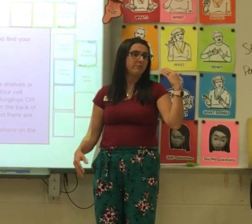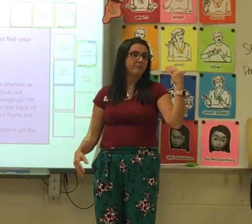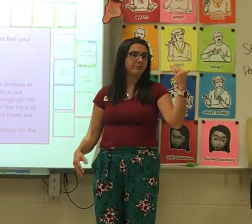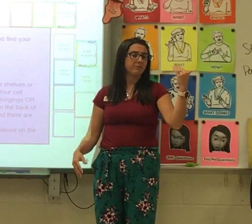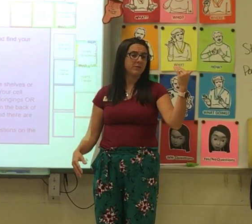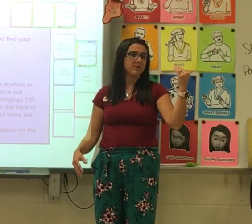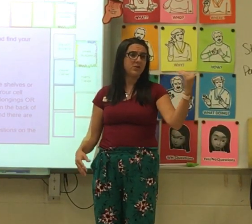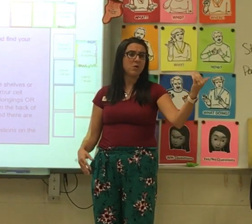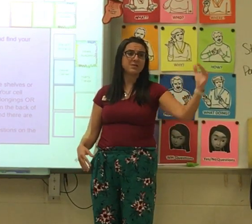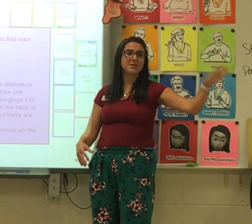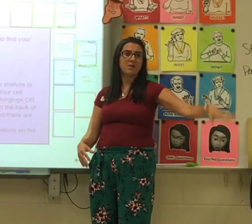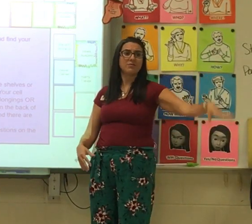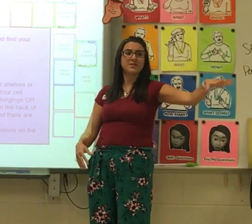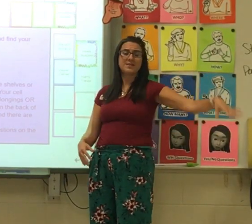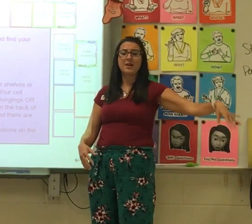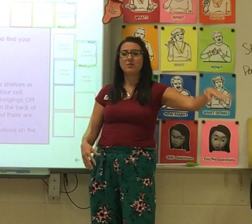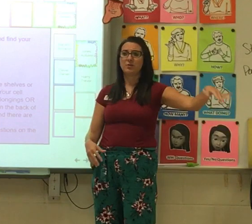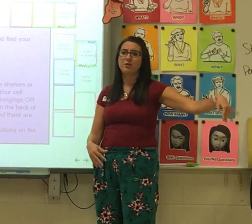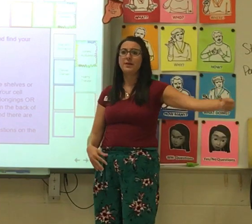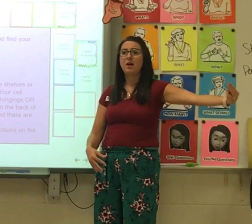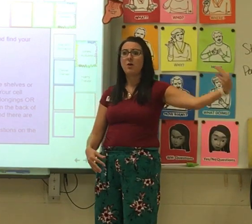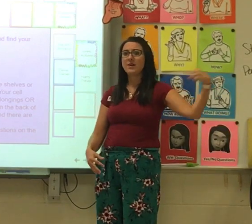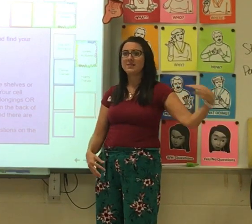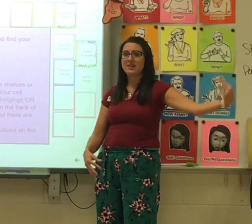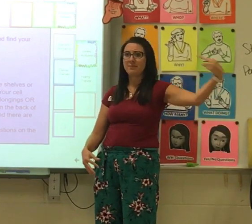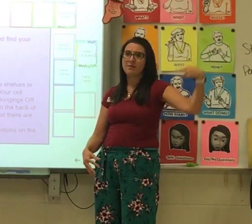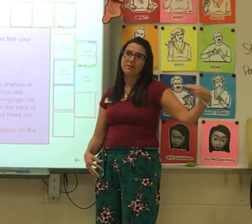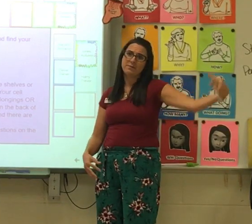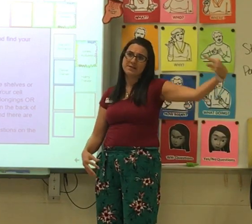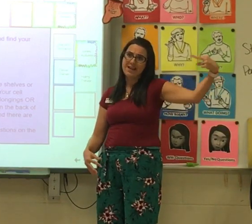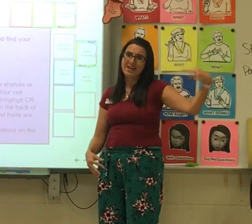you are sitting on this side of the room and always seeing me from this angle